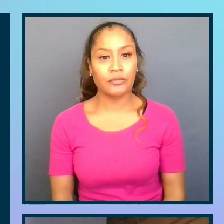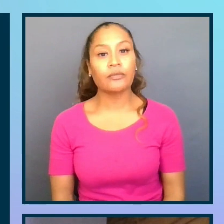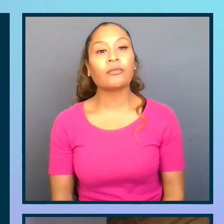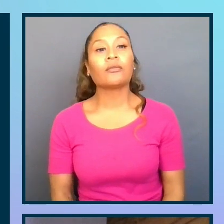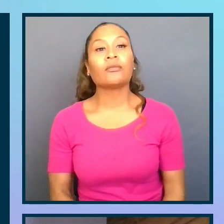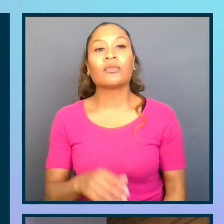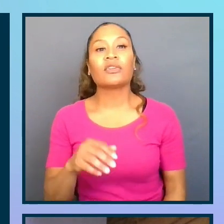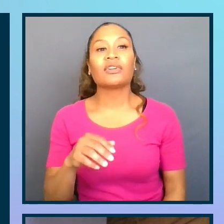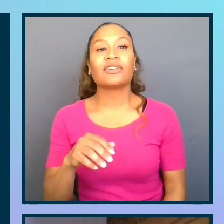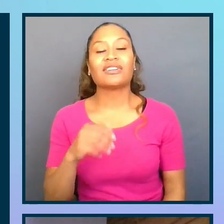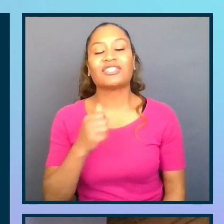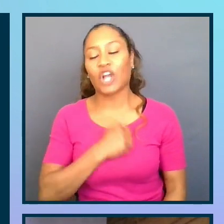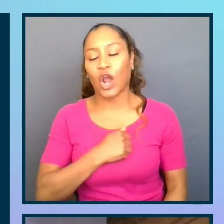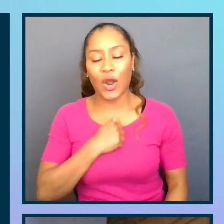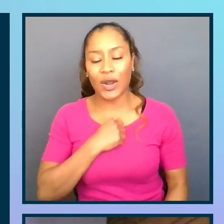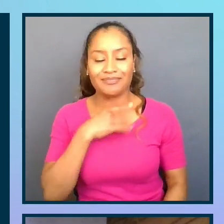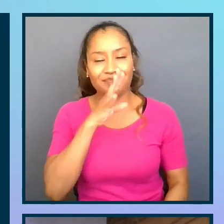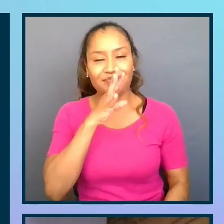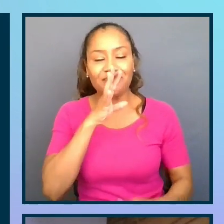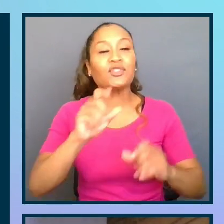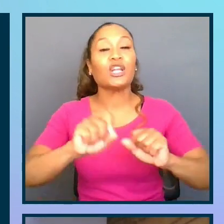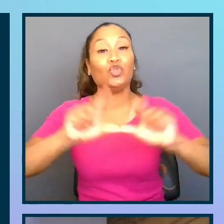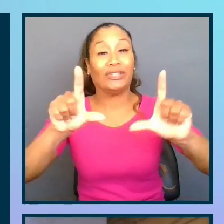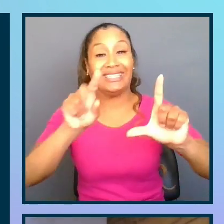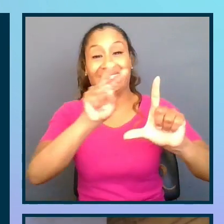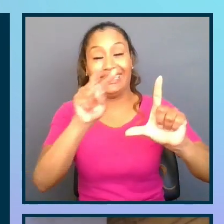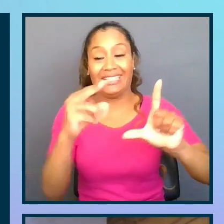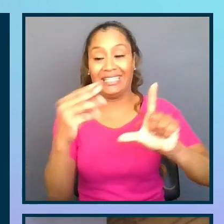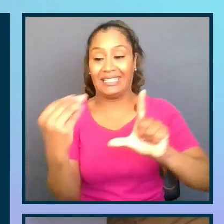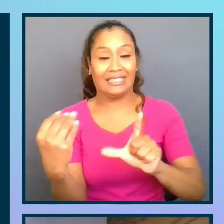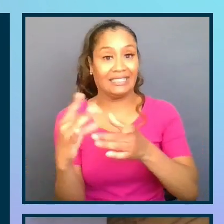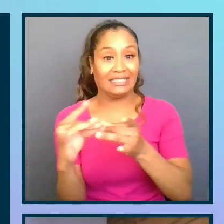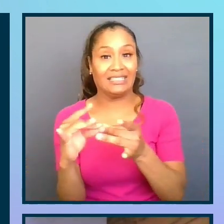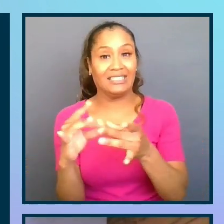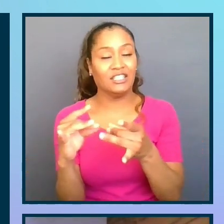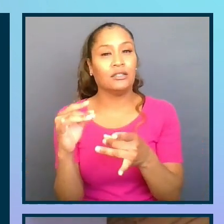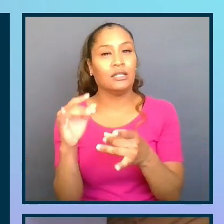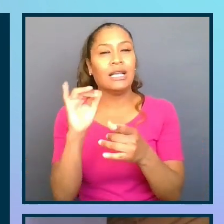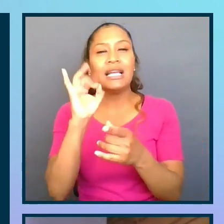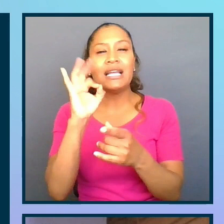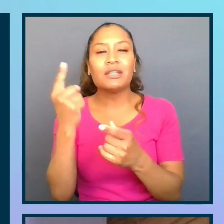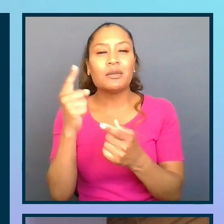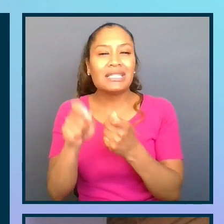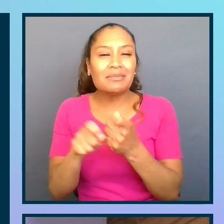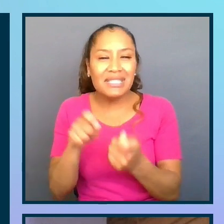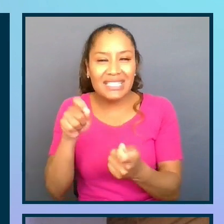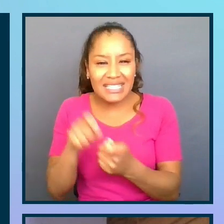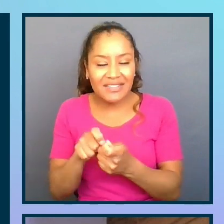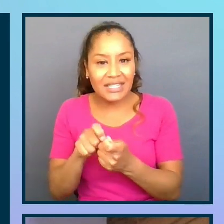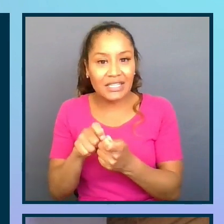Sorry, screen reader announcements, if there's anything specifically different to the visible text,